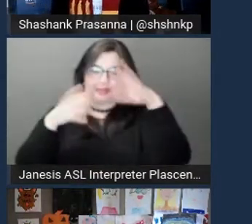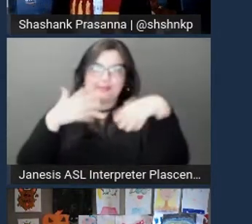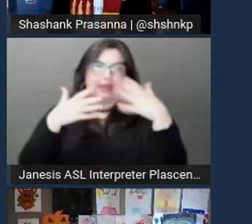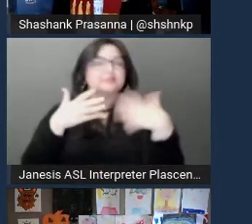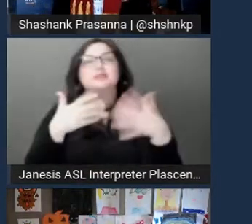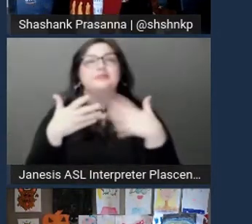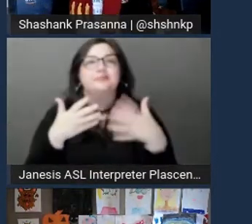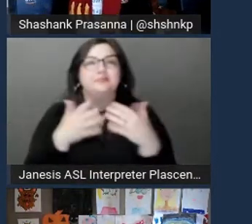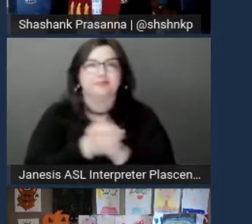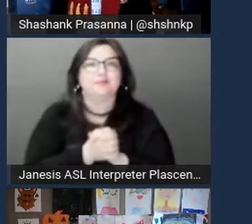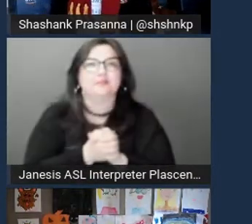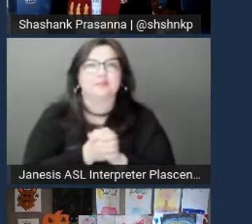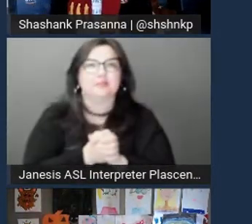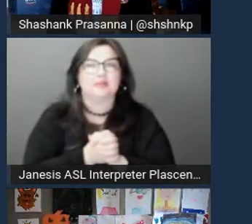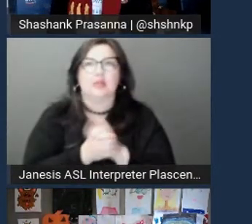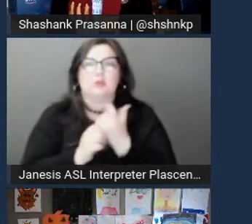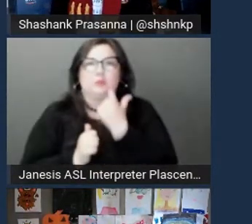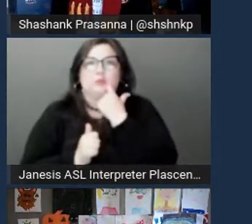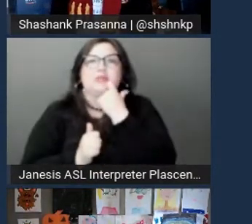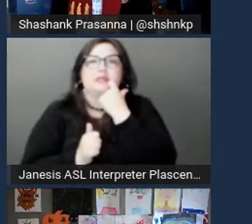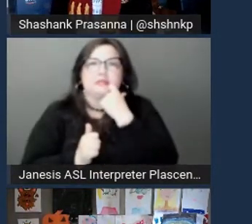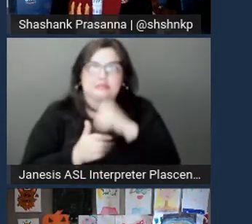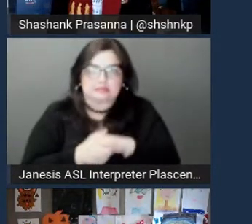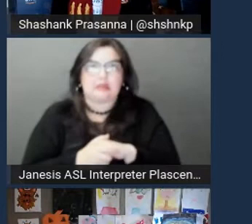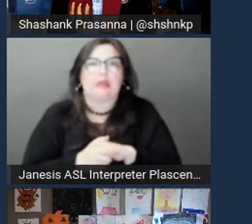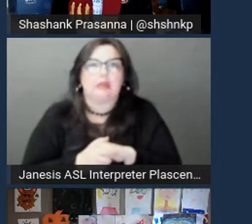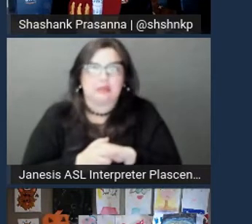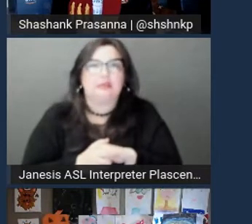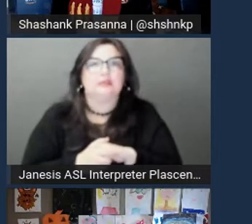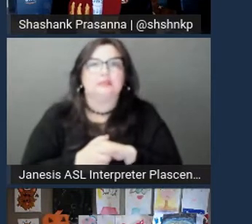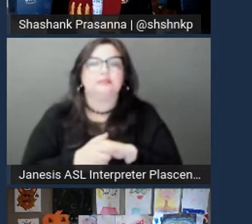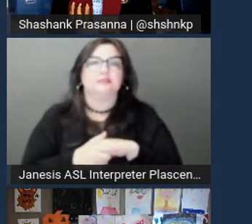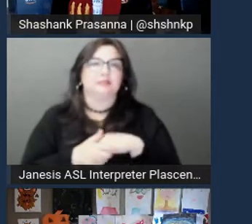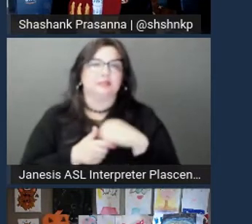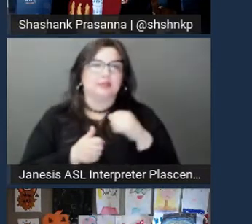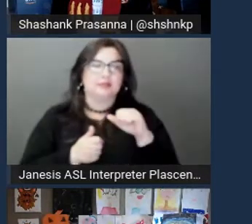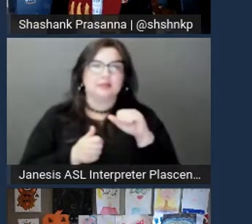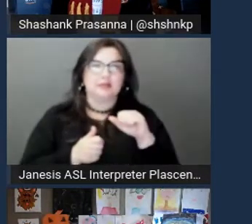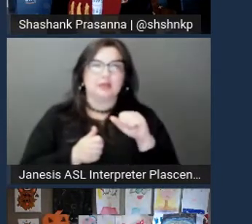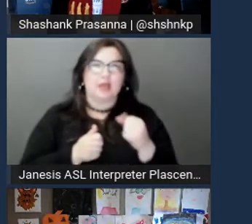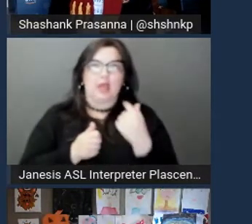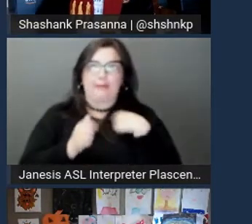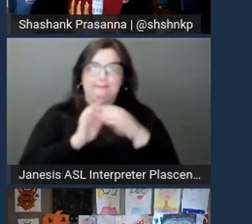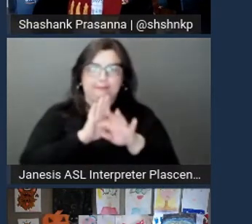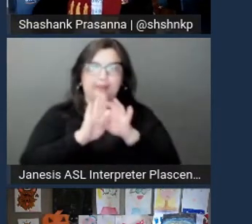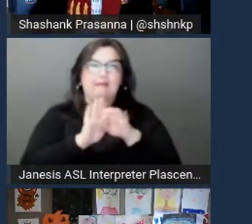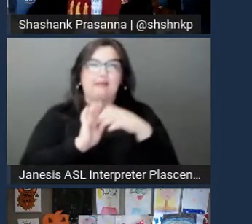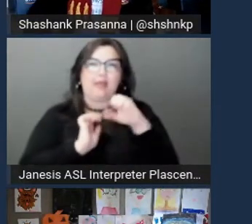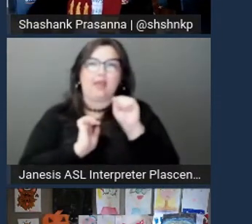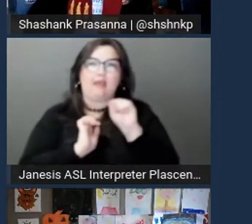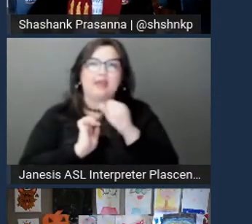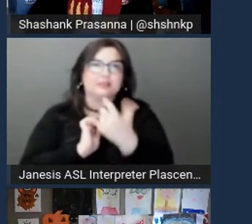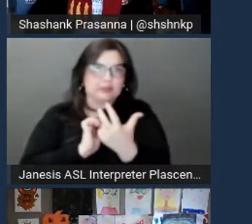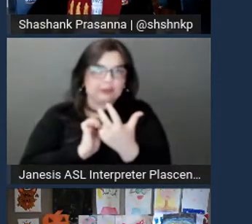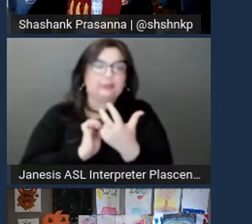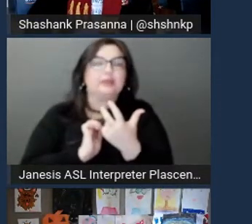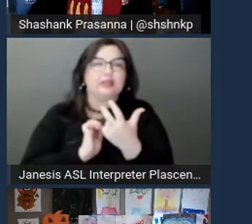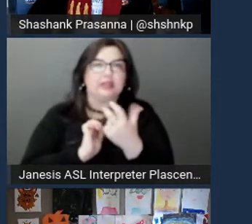one of the most recent PSU's and I'm picking the S3 bucket where I uploaded the installation media files.